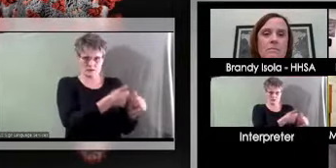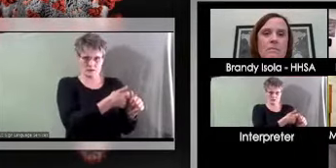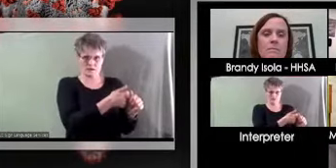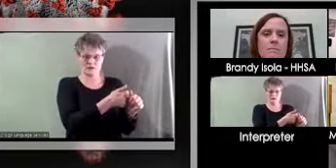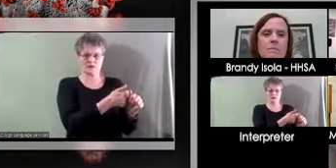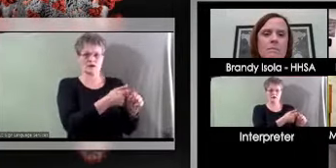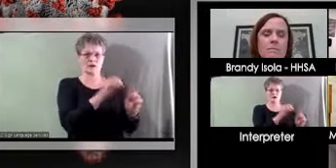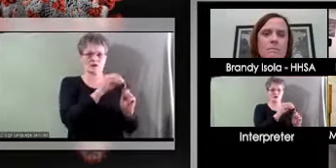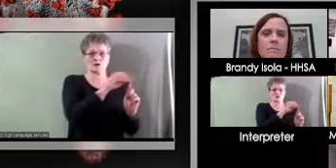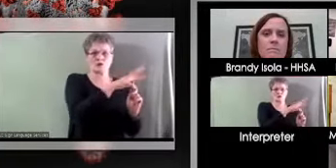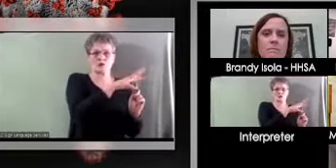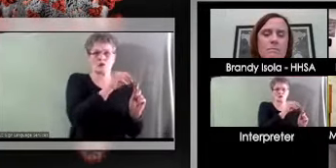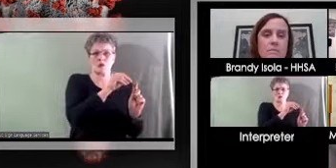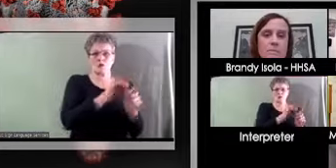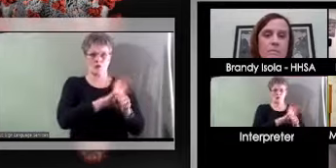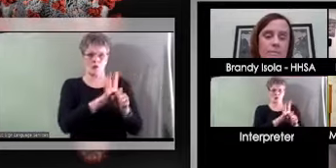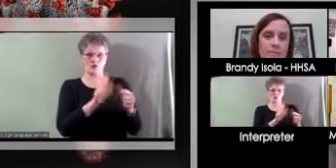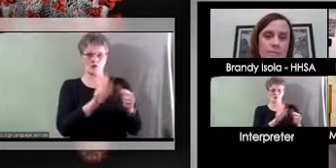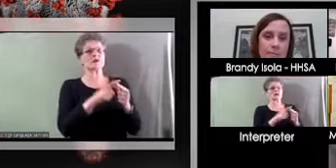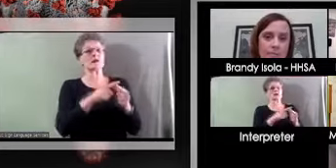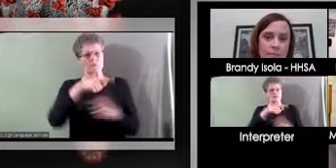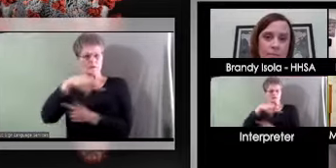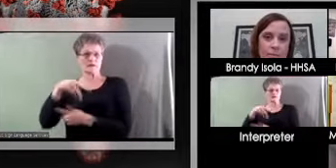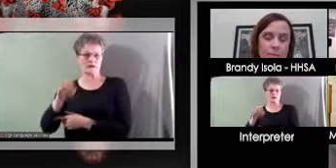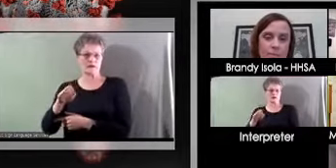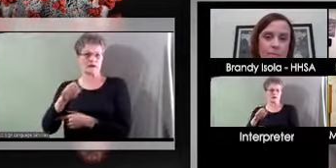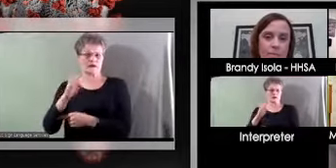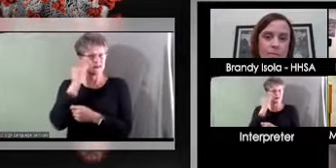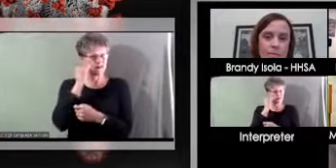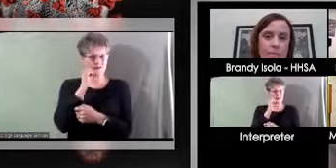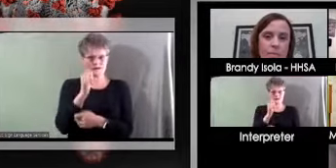do regular hand hygiene and standard precautions.